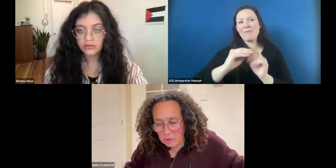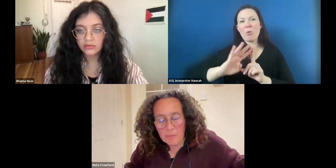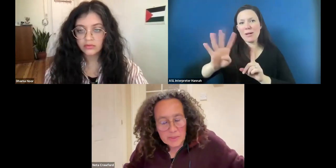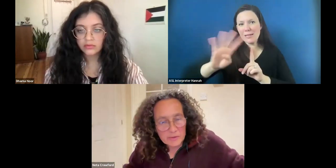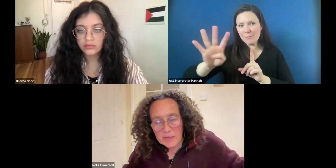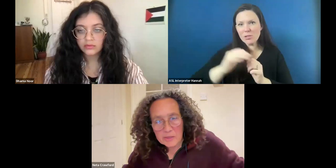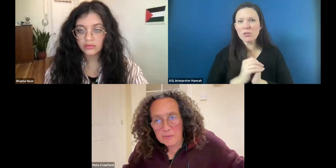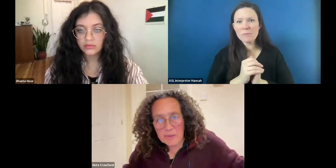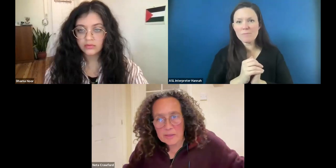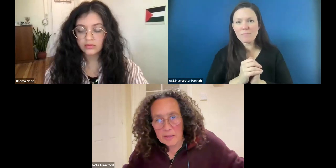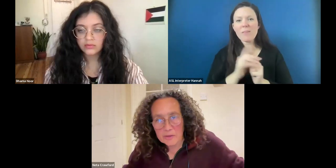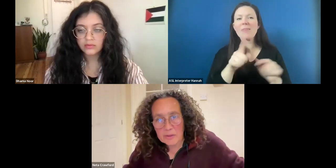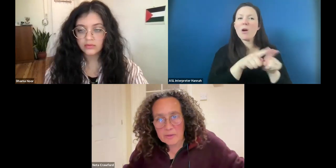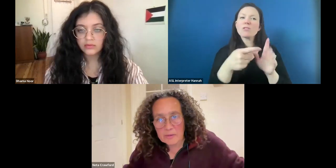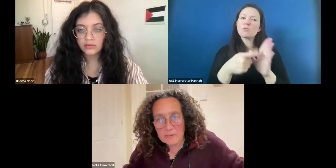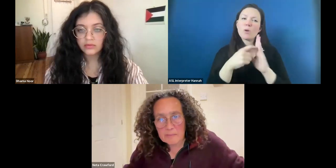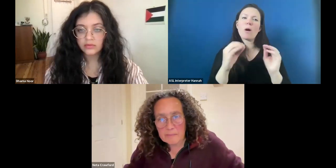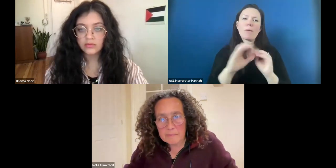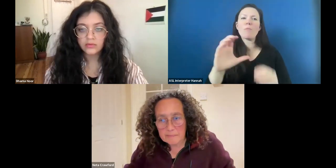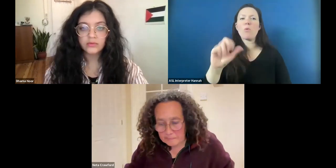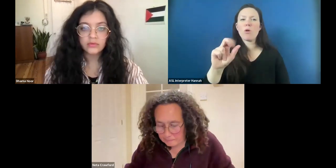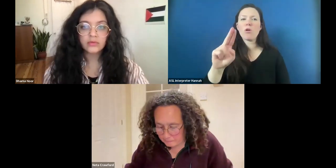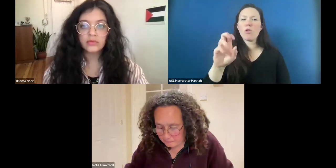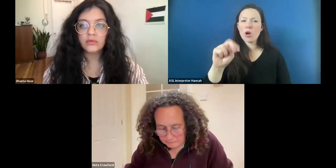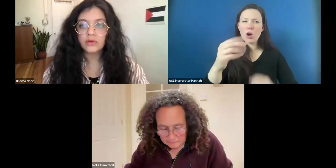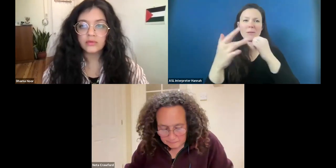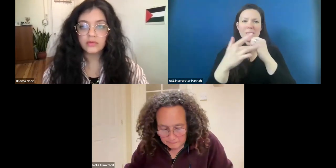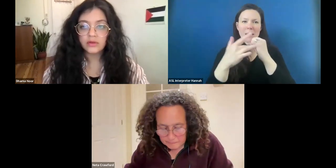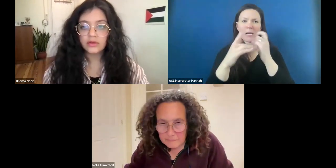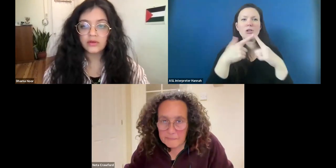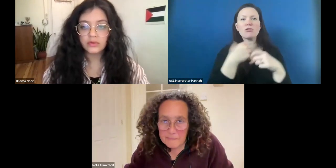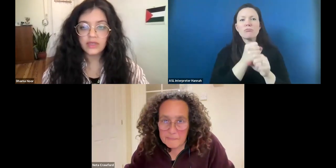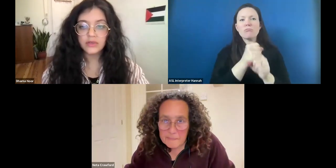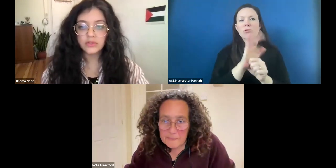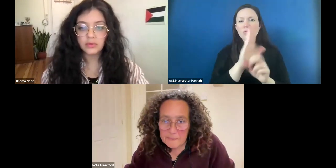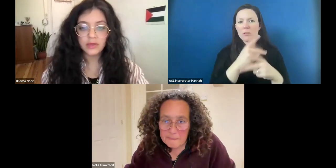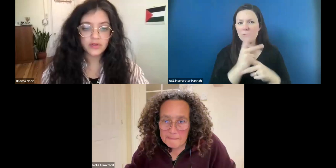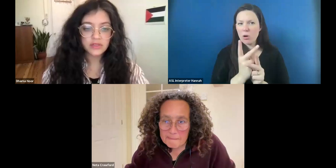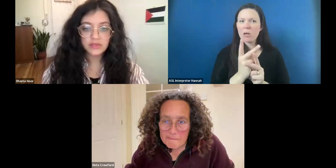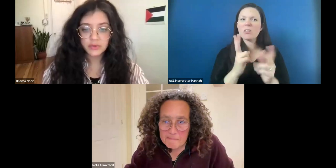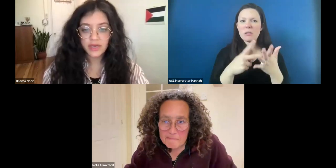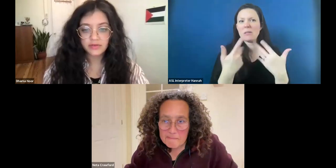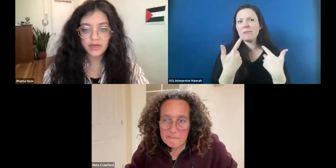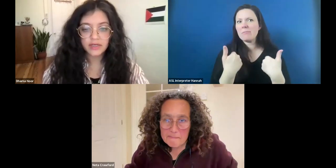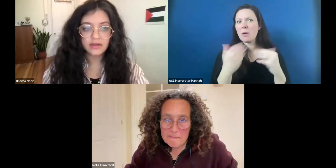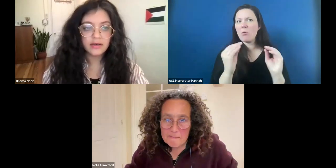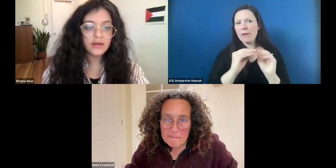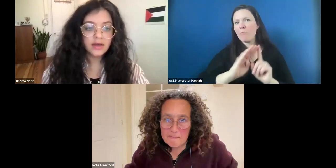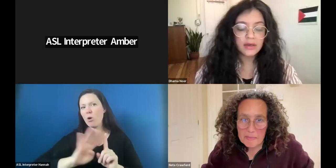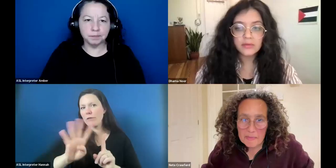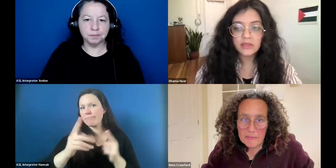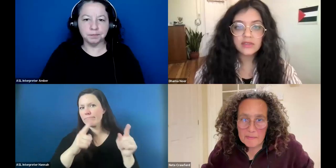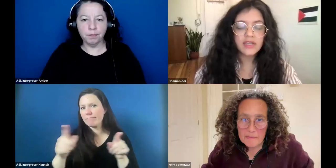carbon intensive technologies.